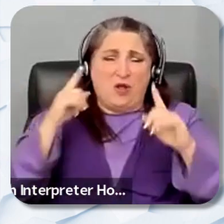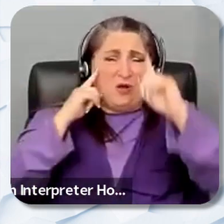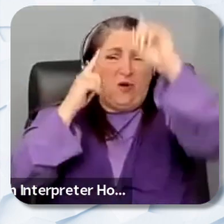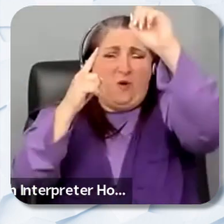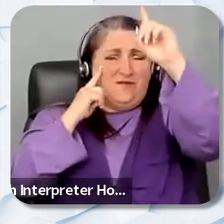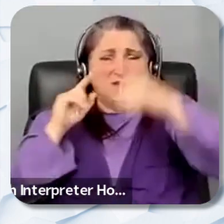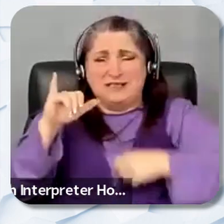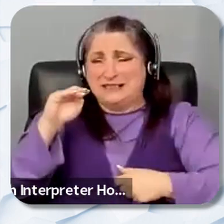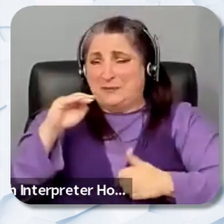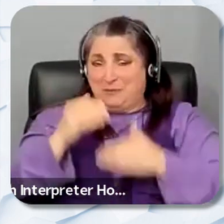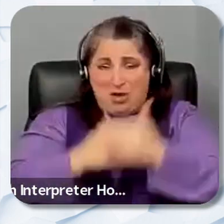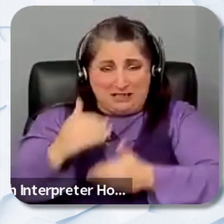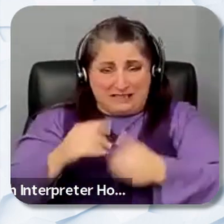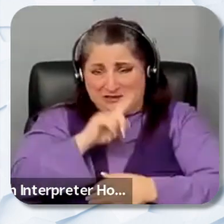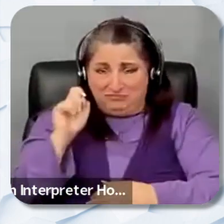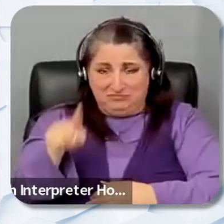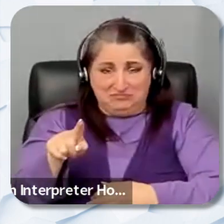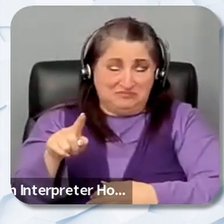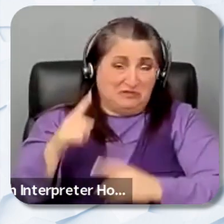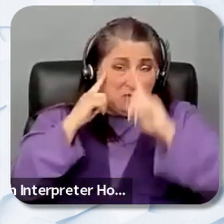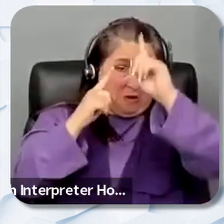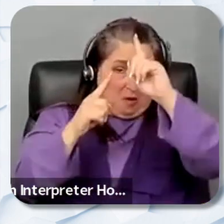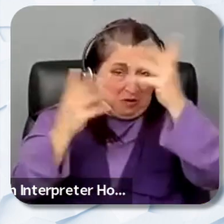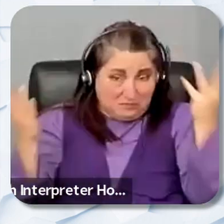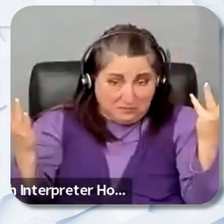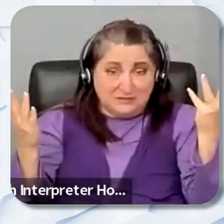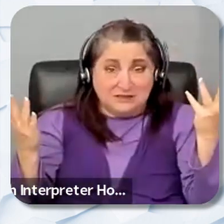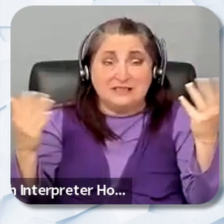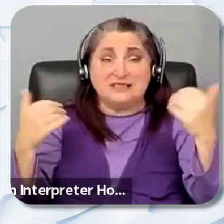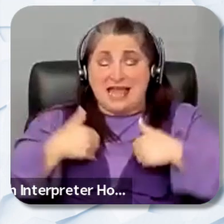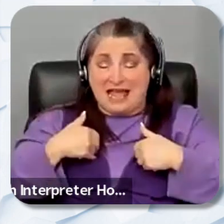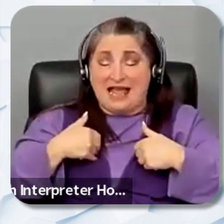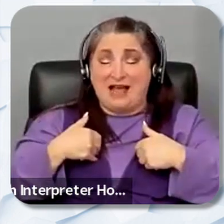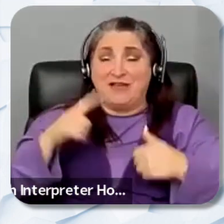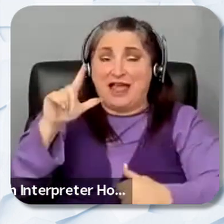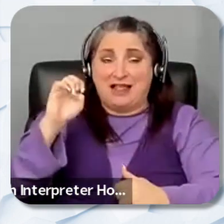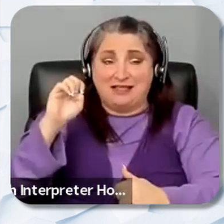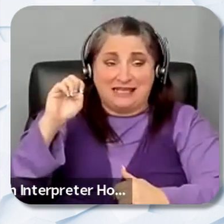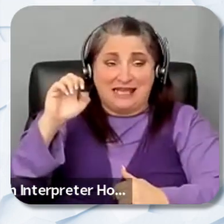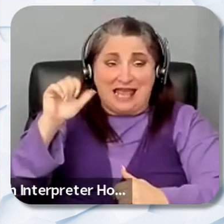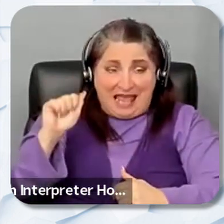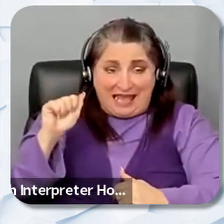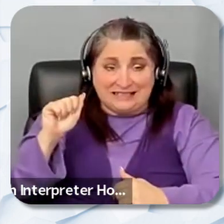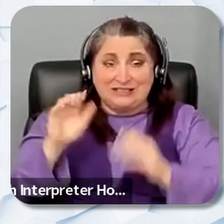The overall goal of the CIM process is to help LEAs develop, implement, and monitor